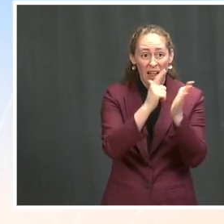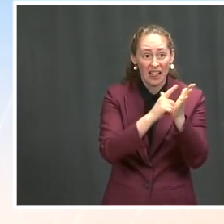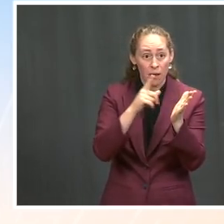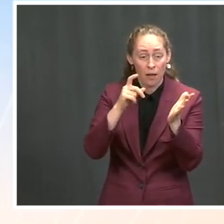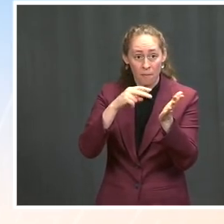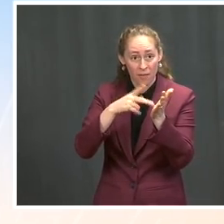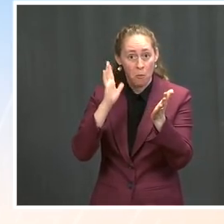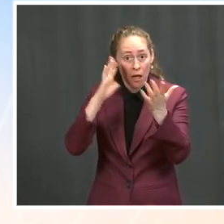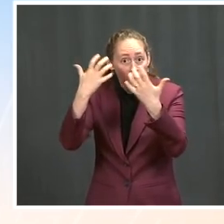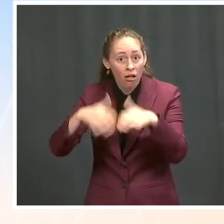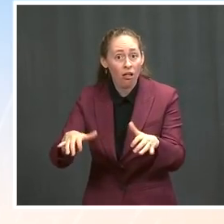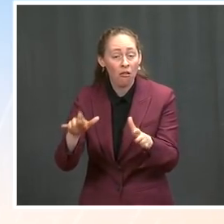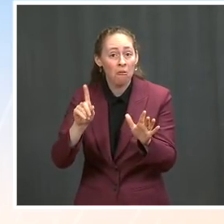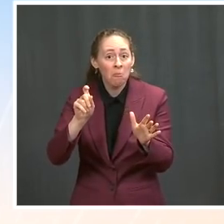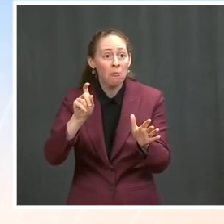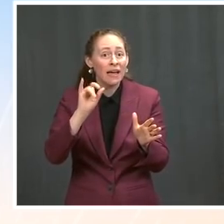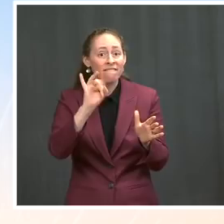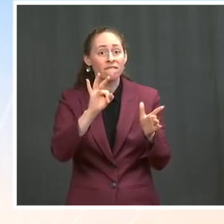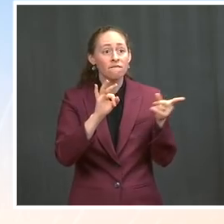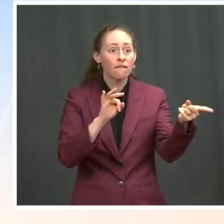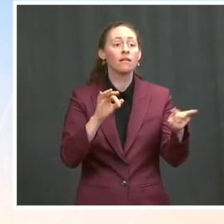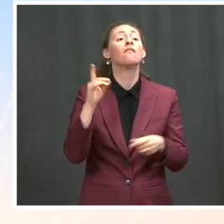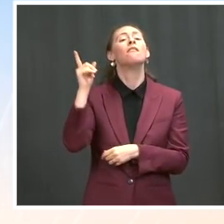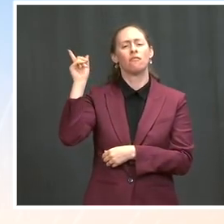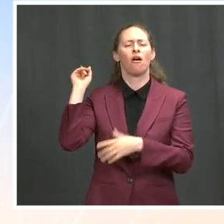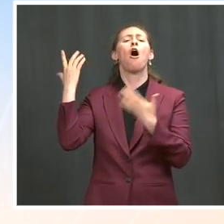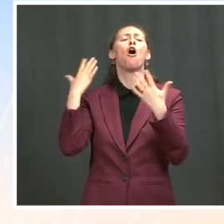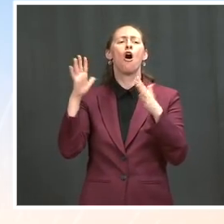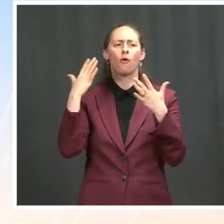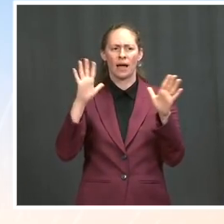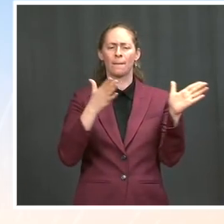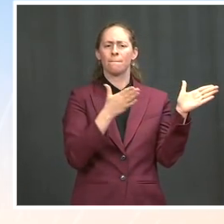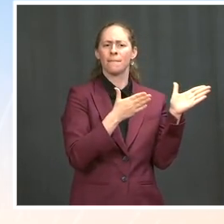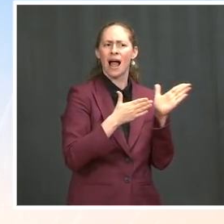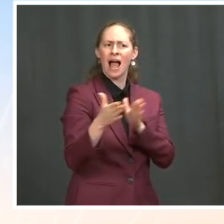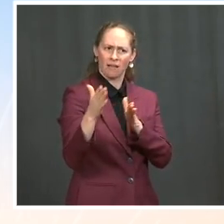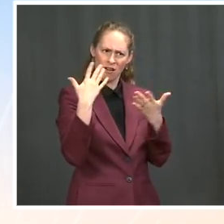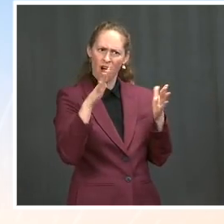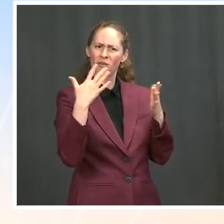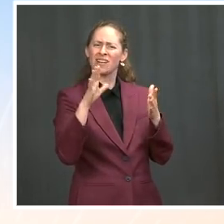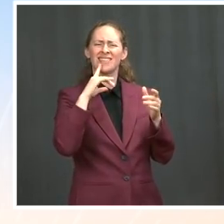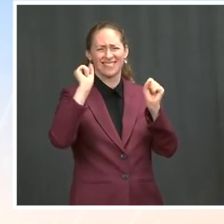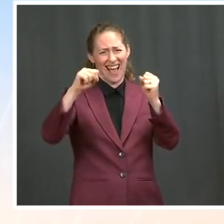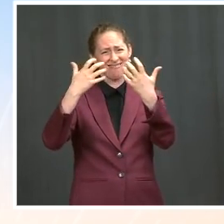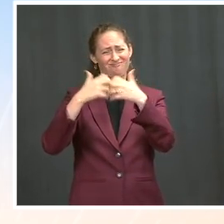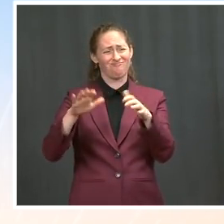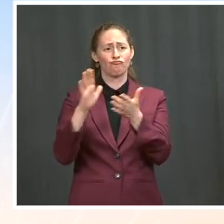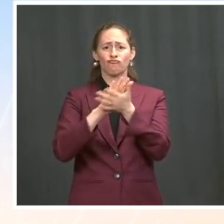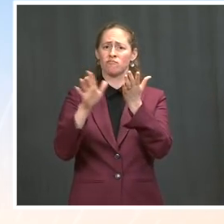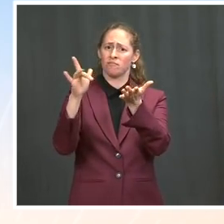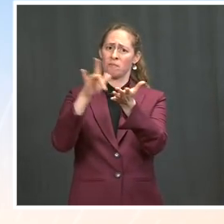of fully paying for this package, including the tax enforcement components. He thinks that's a responsible thing to do.